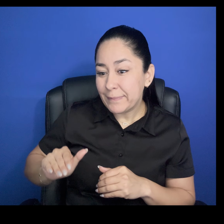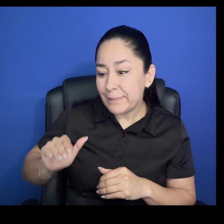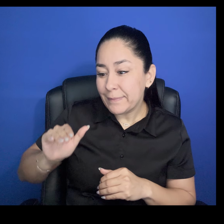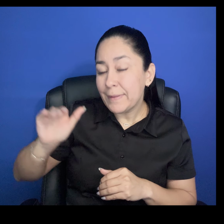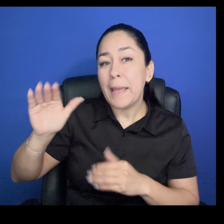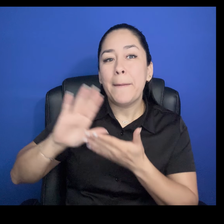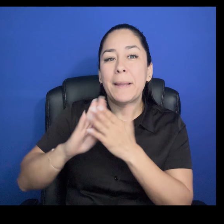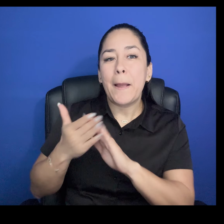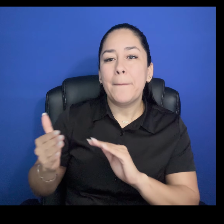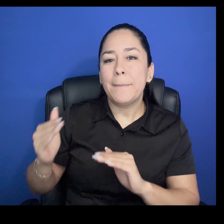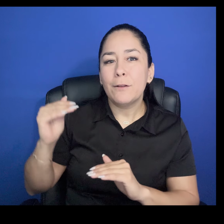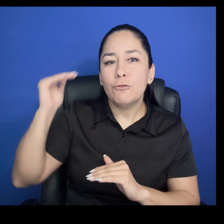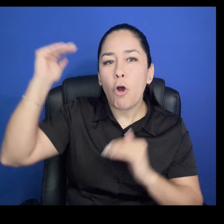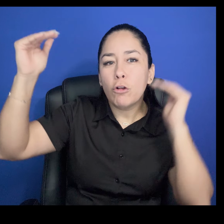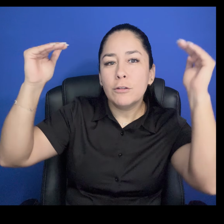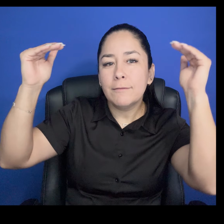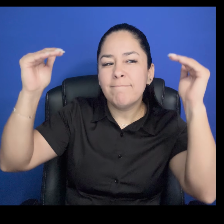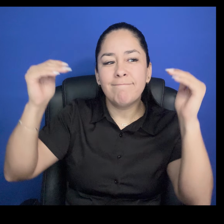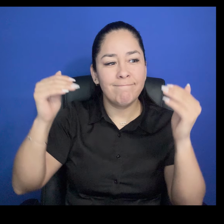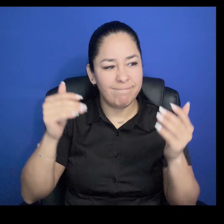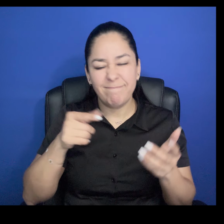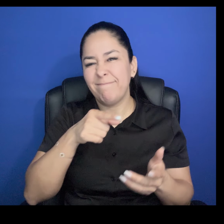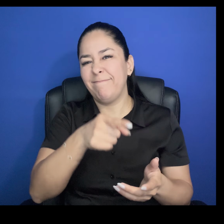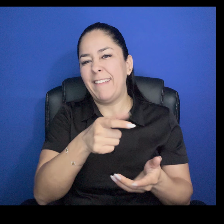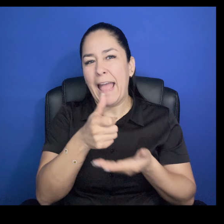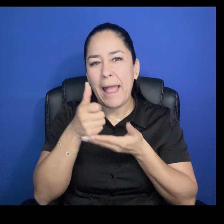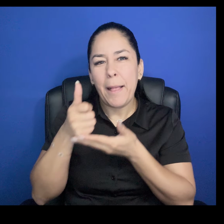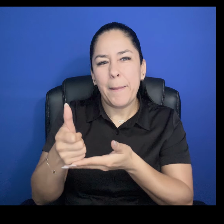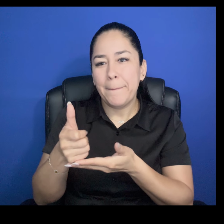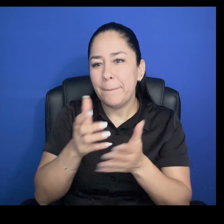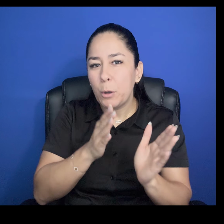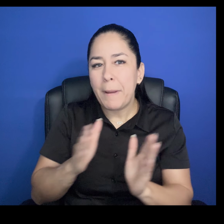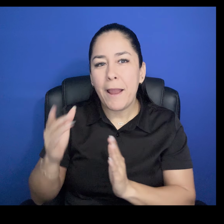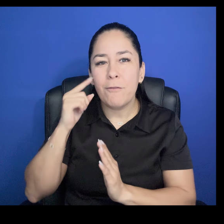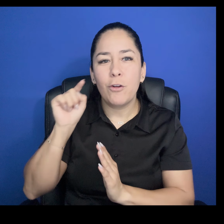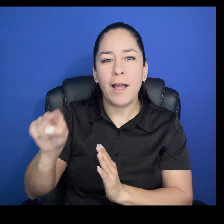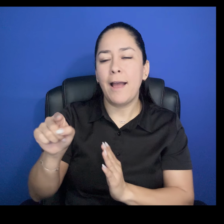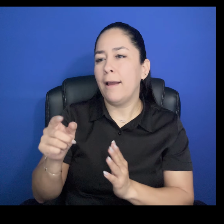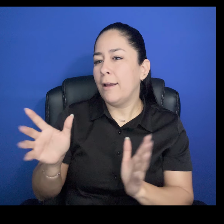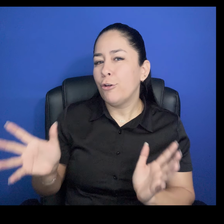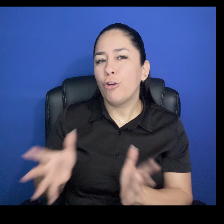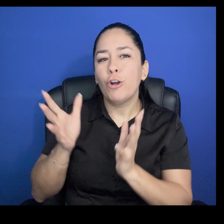and just encouraging independence and, supported decision making